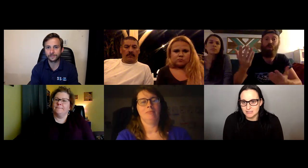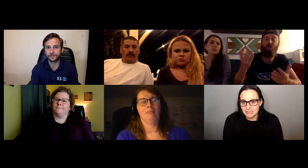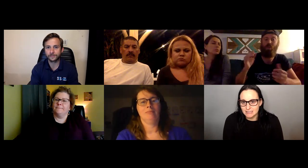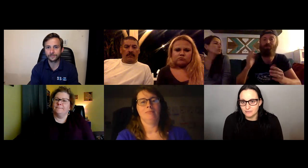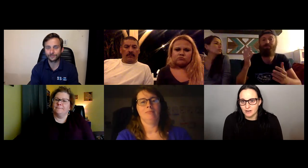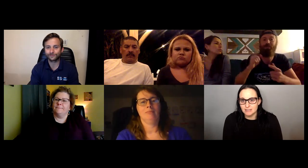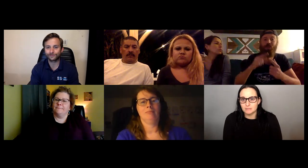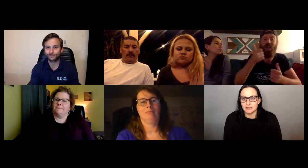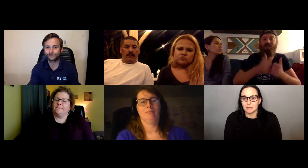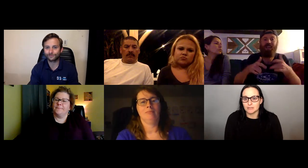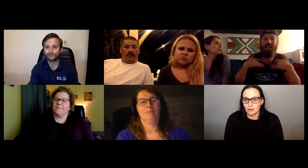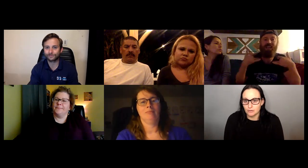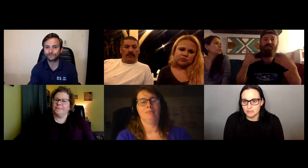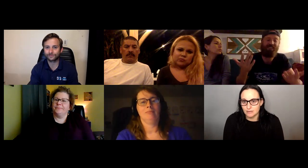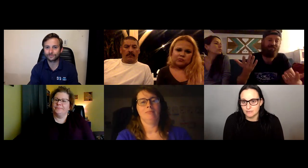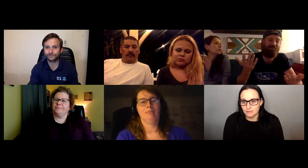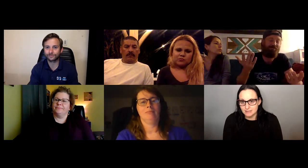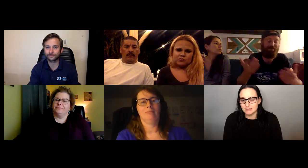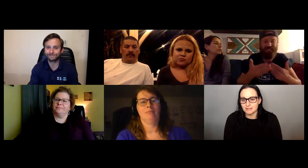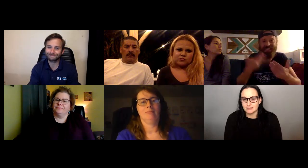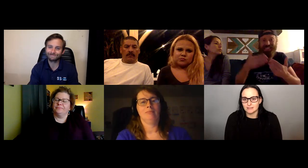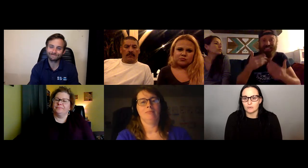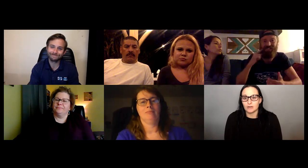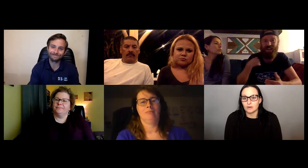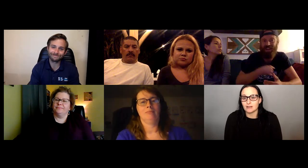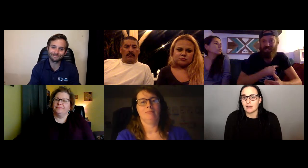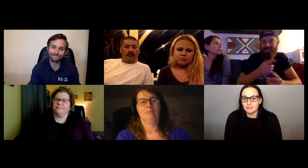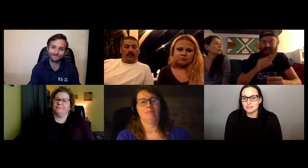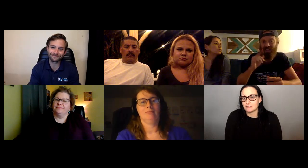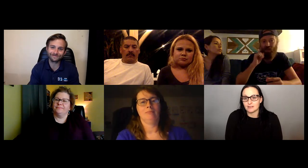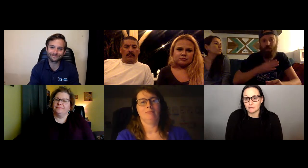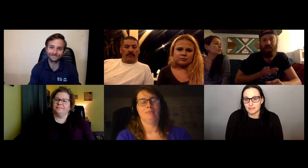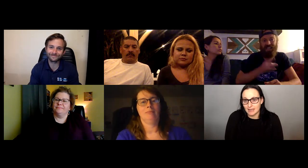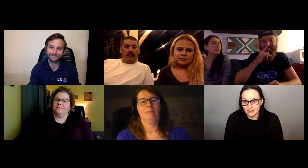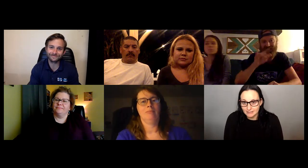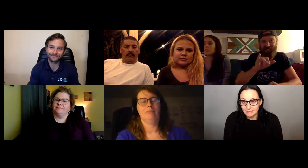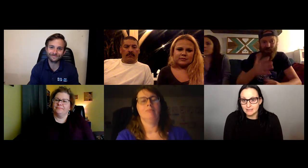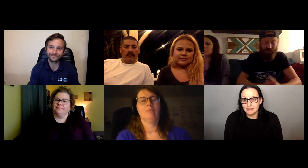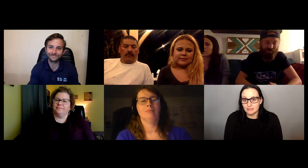easy for us being able to go to those deaf events you know we go to